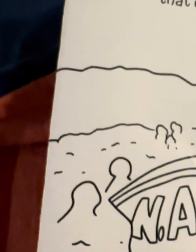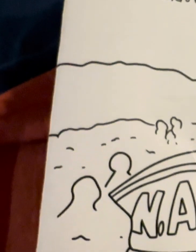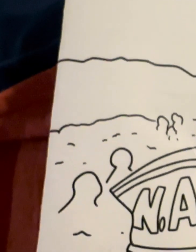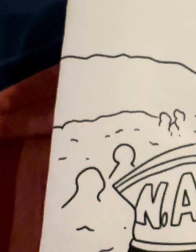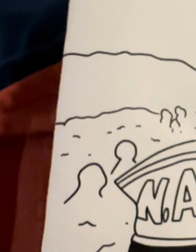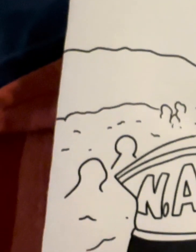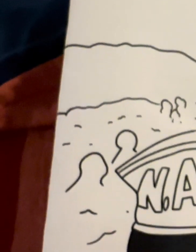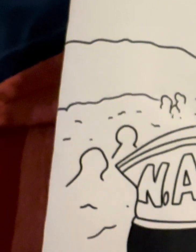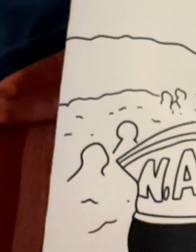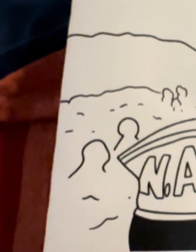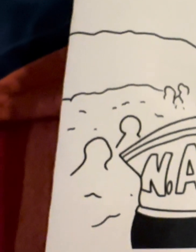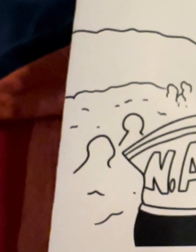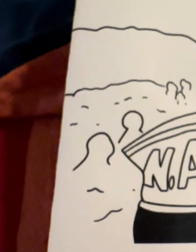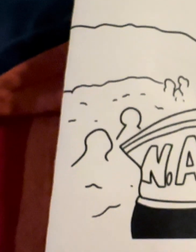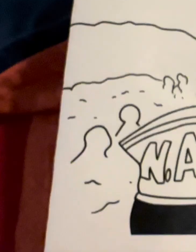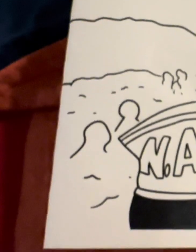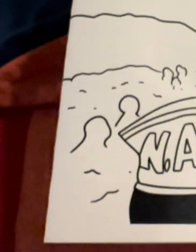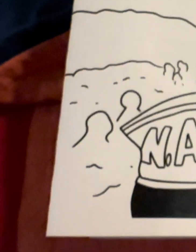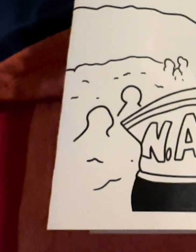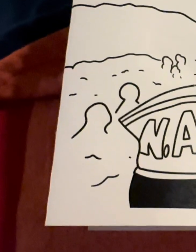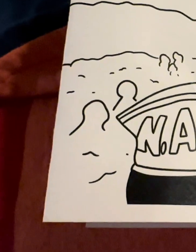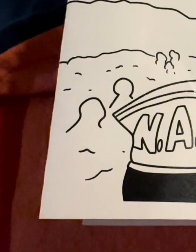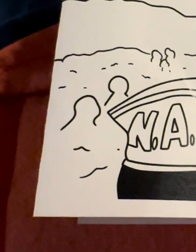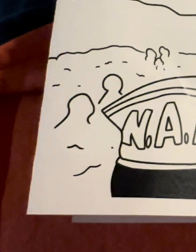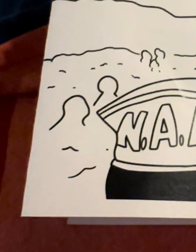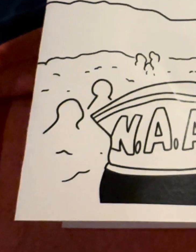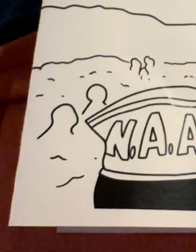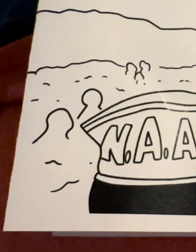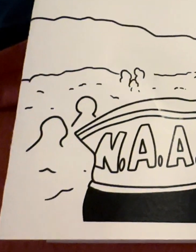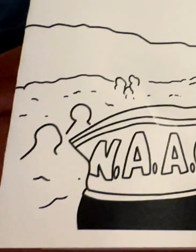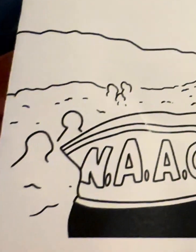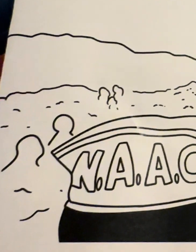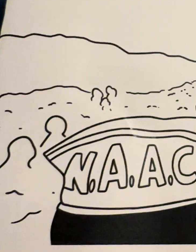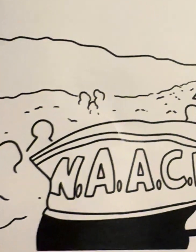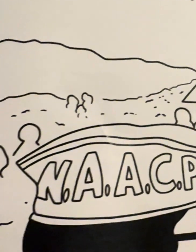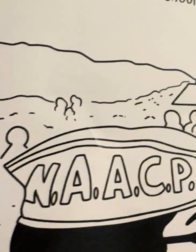amongst other things, is what they were fighting for. BARB: Right. KAMIAH: And our main leader of course, Martin